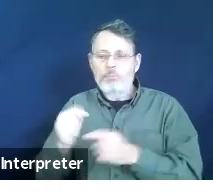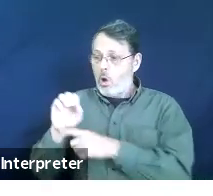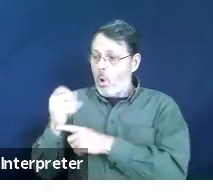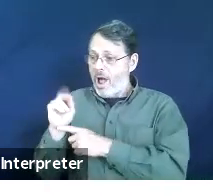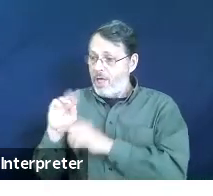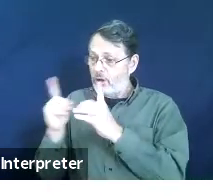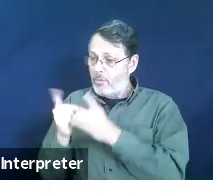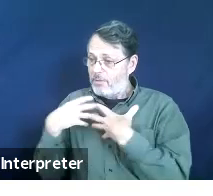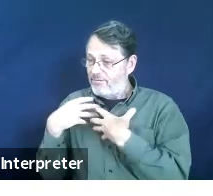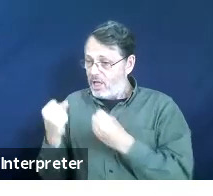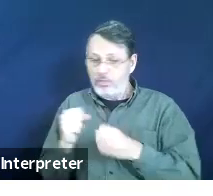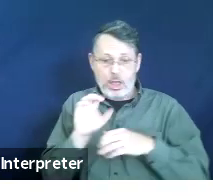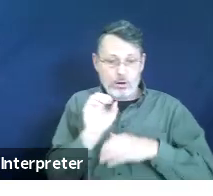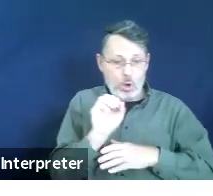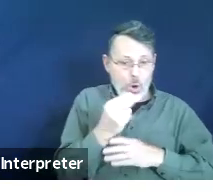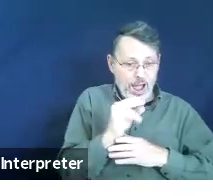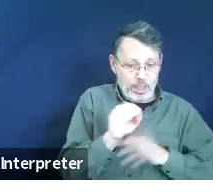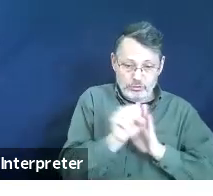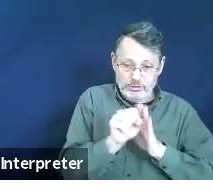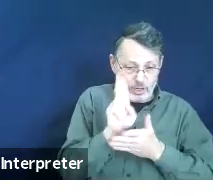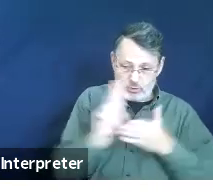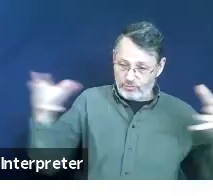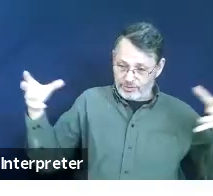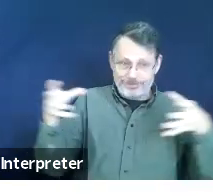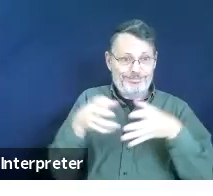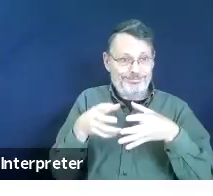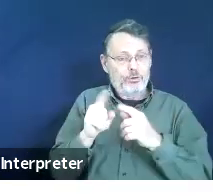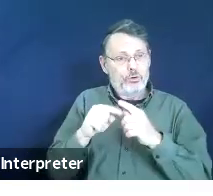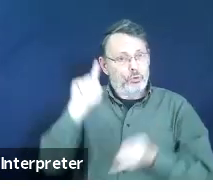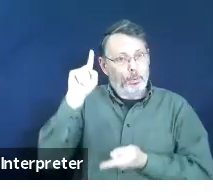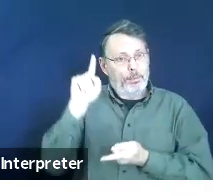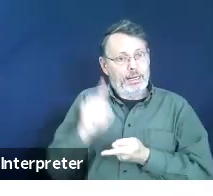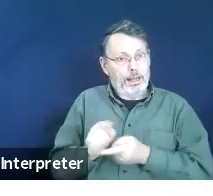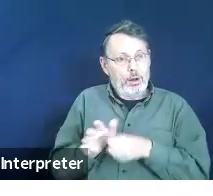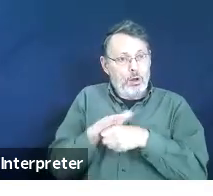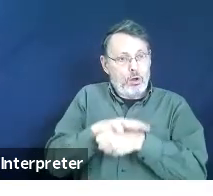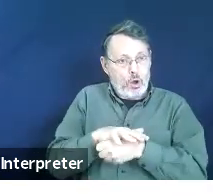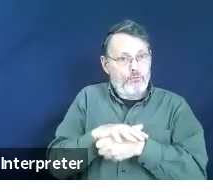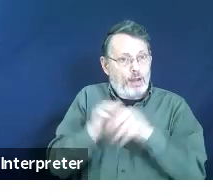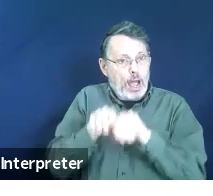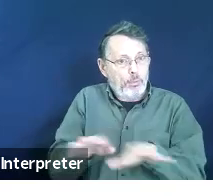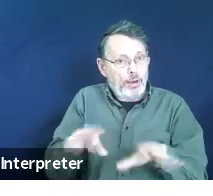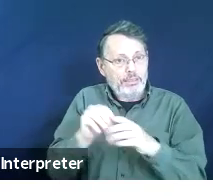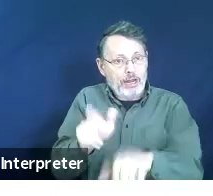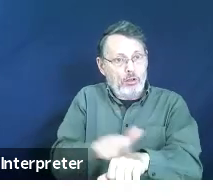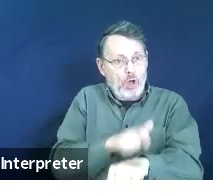State and University to mitigate COVID outbreaks in long term care facilities. So really engaging